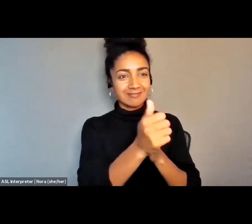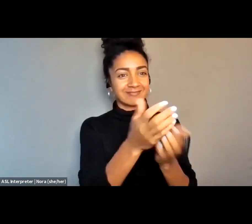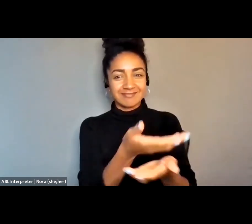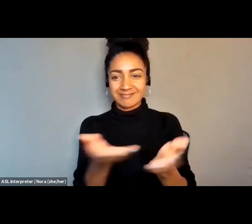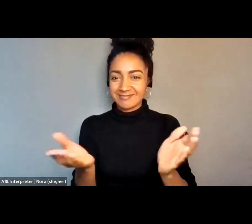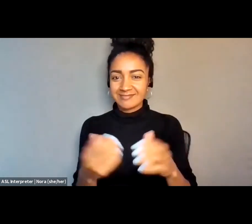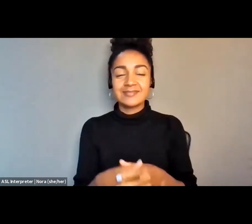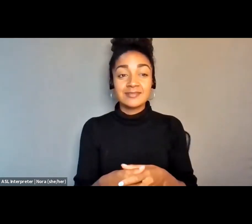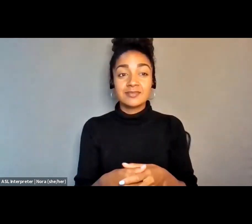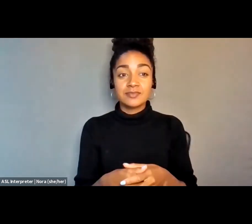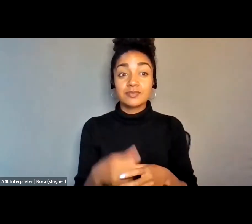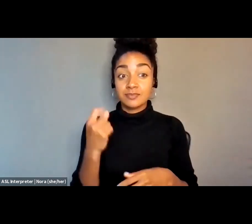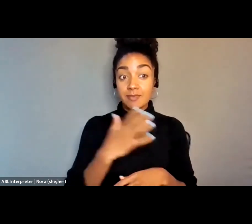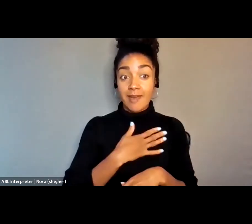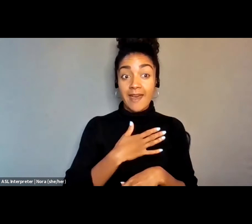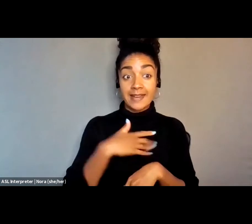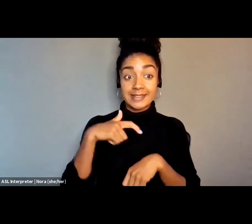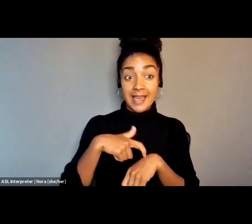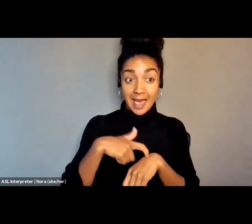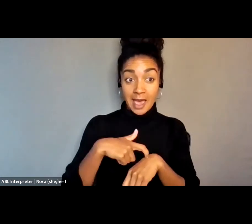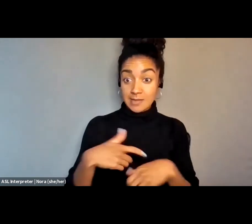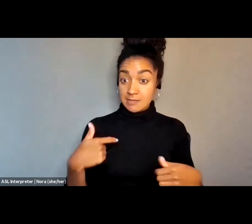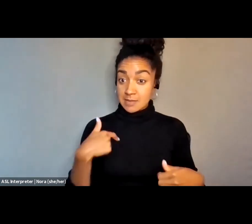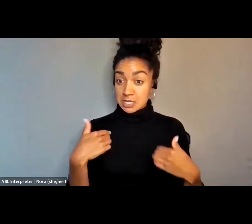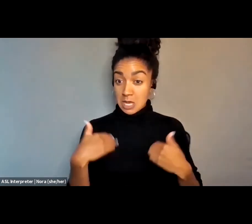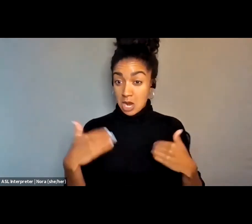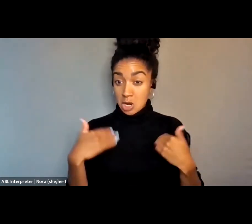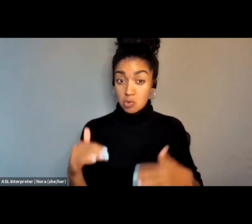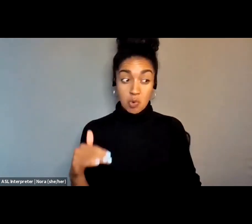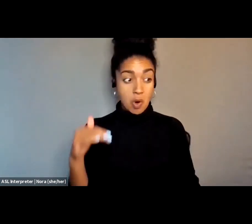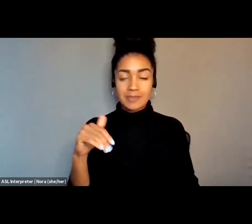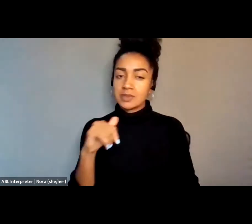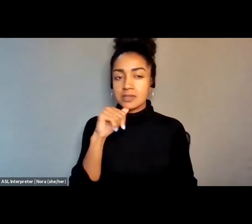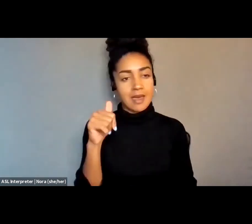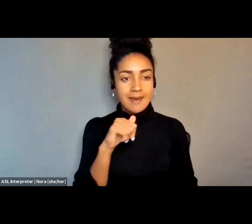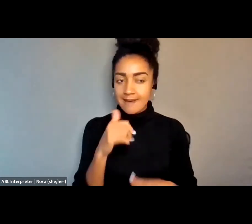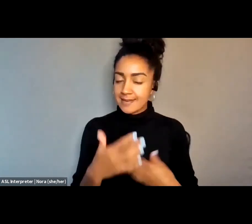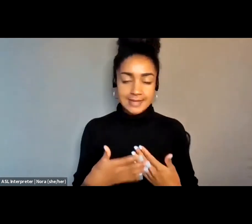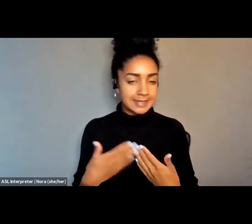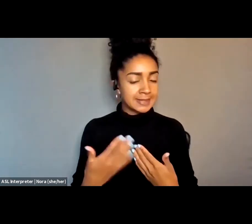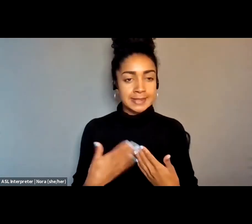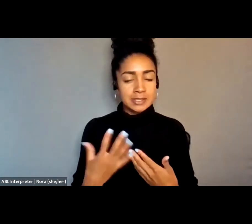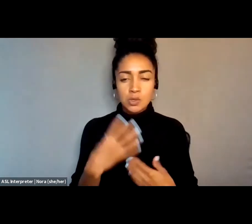My time as an adolescent was not the easiest. We first saw many challenges